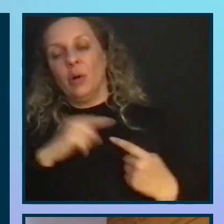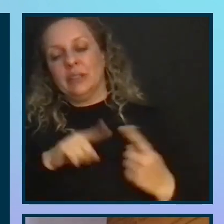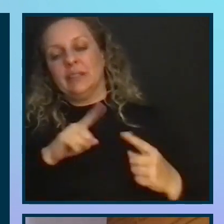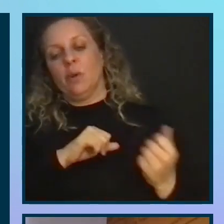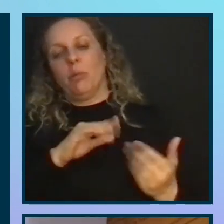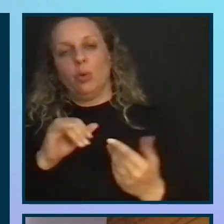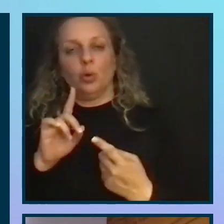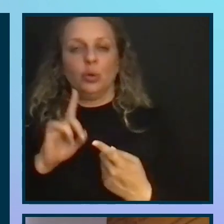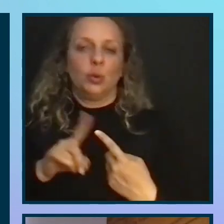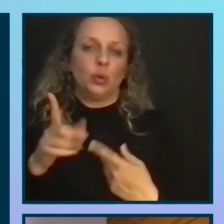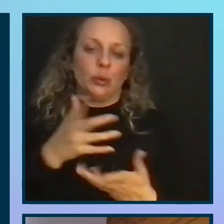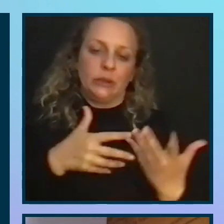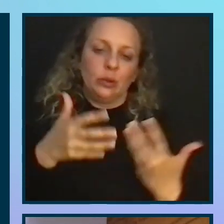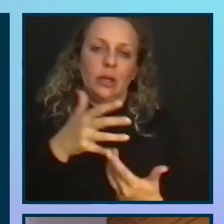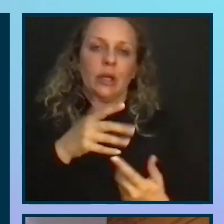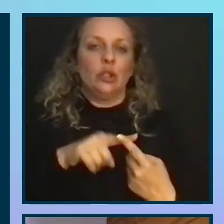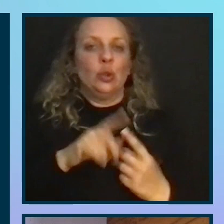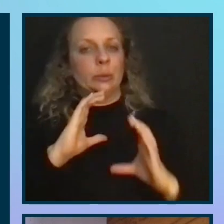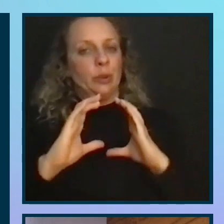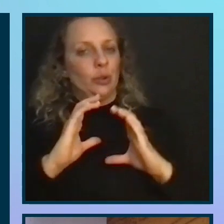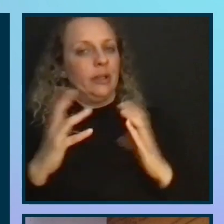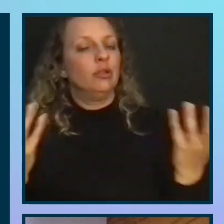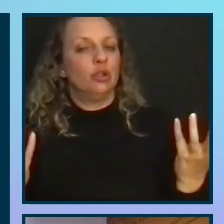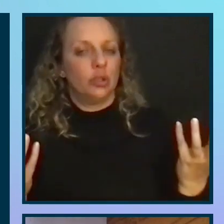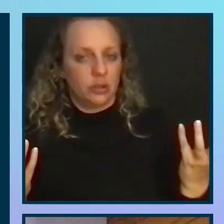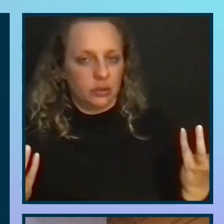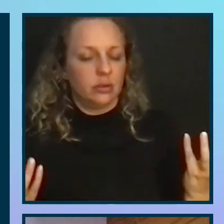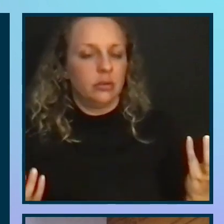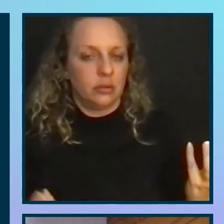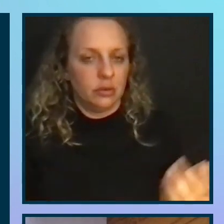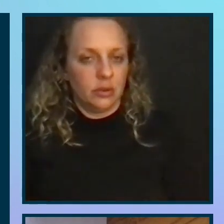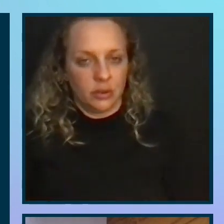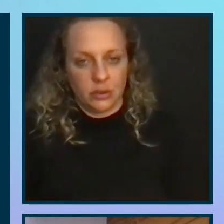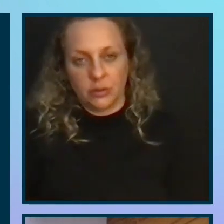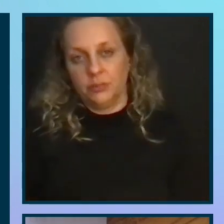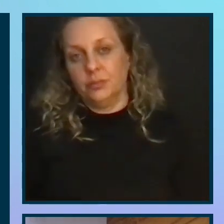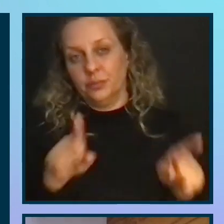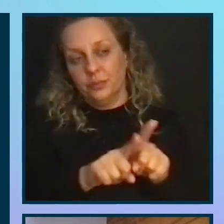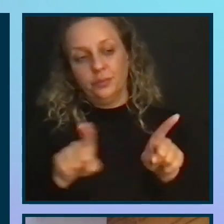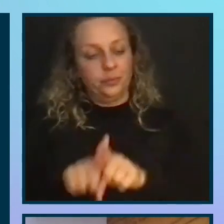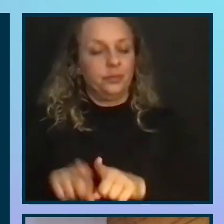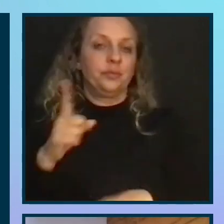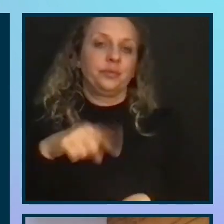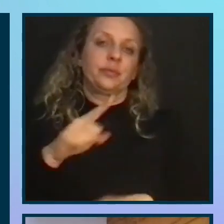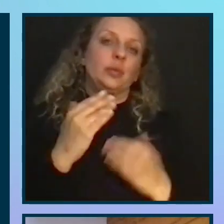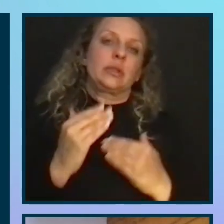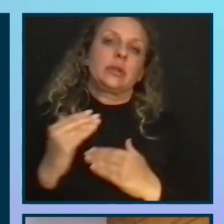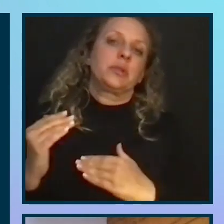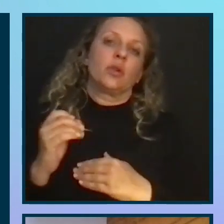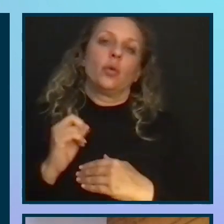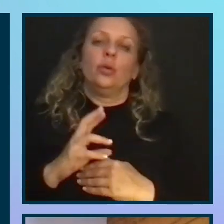to interactions and communication. So really as well as those with limited or no vision